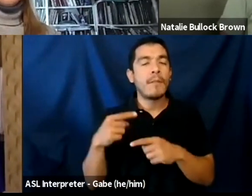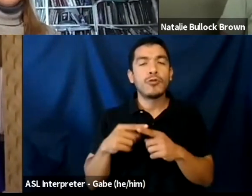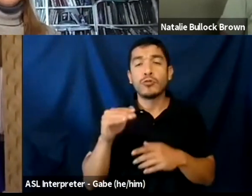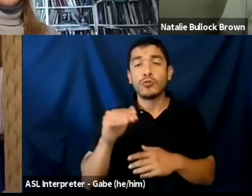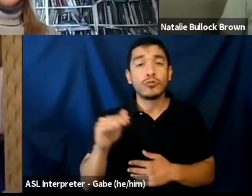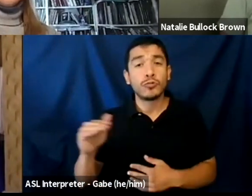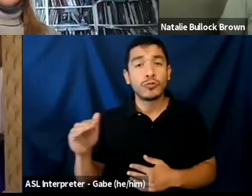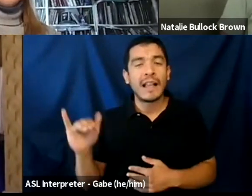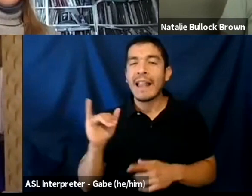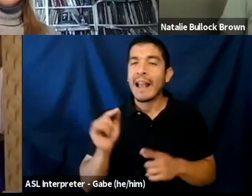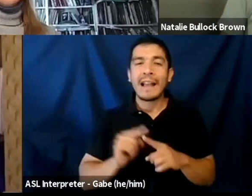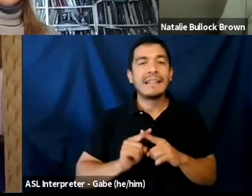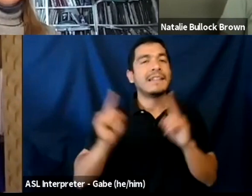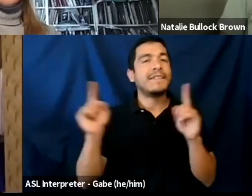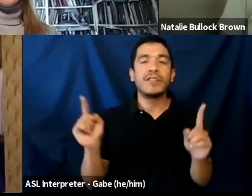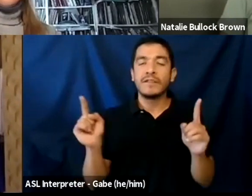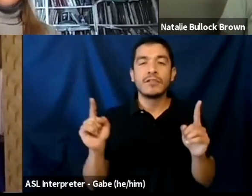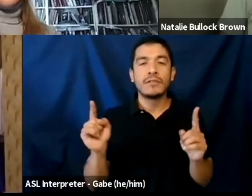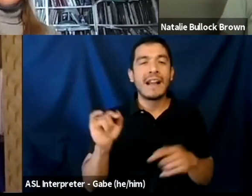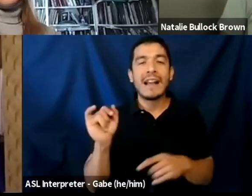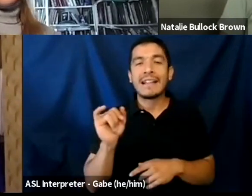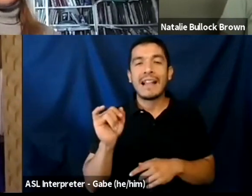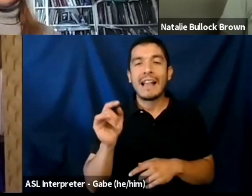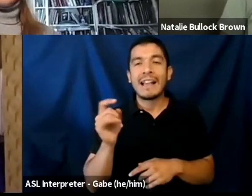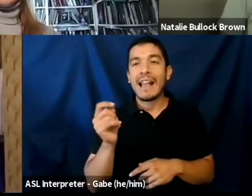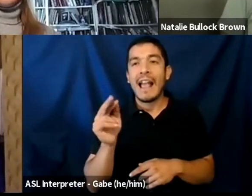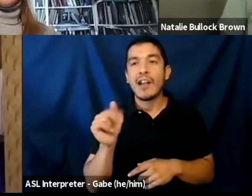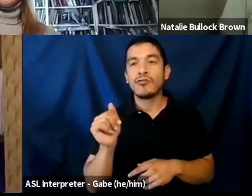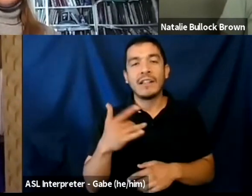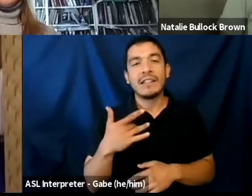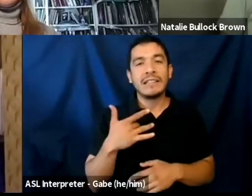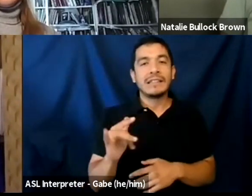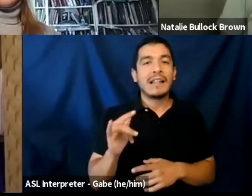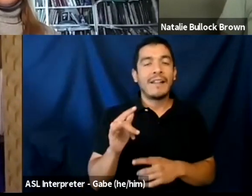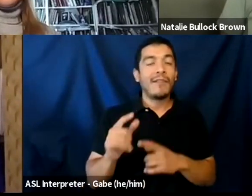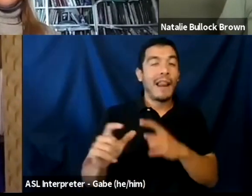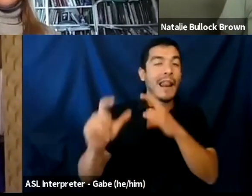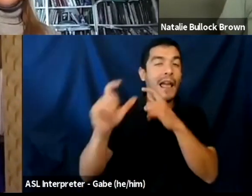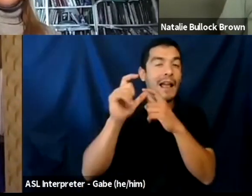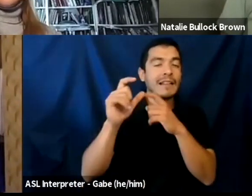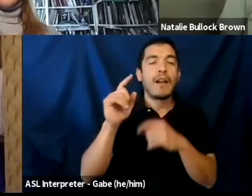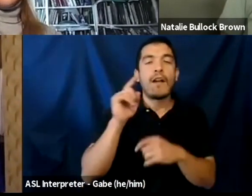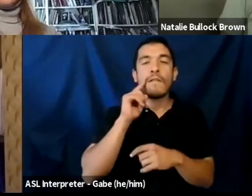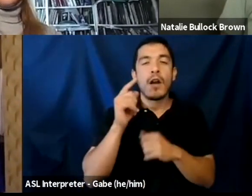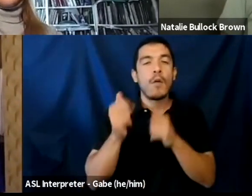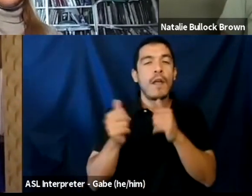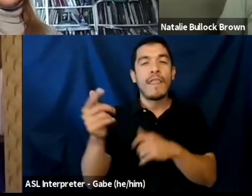almost like an extra sensitive lens in terms of if they change their mind,